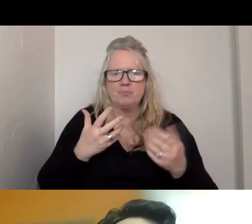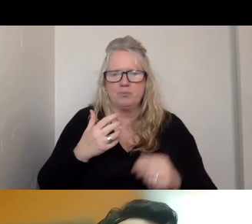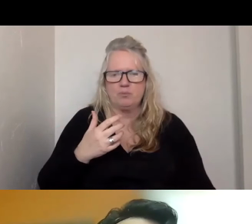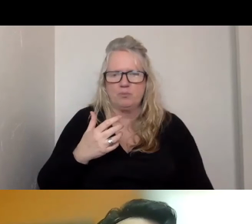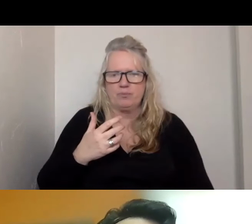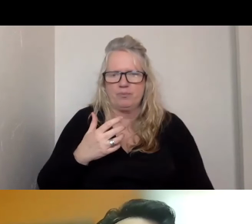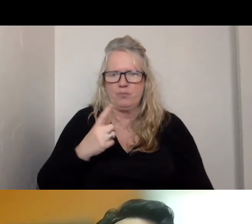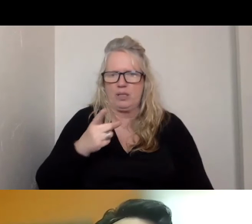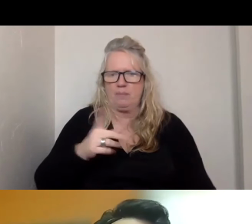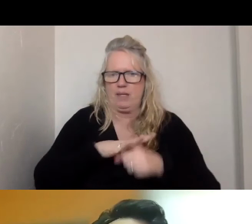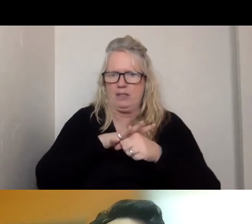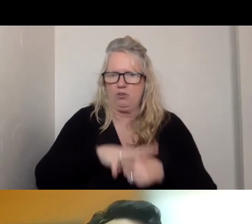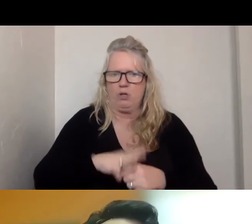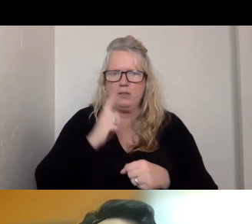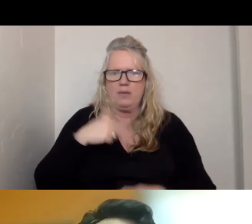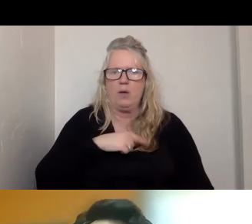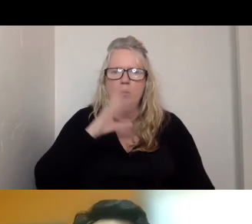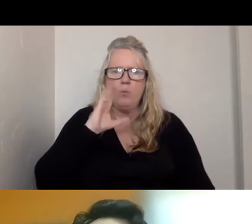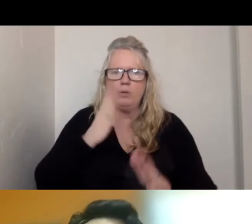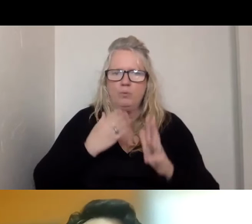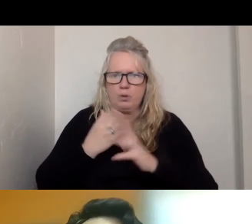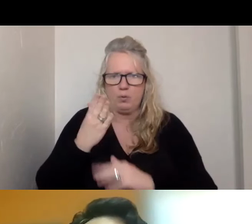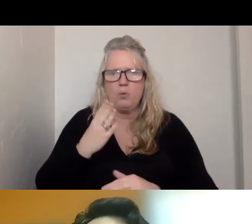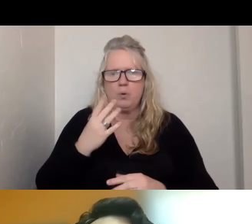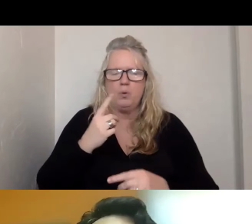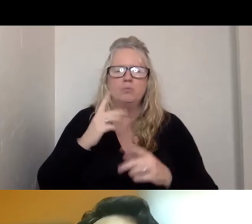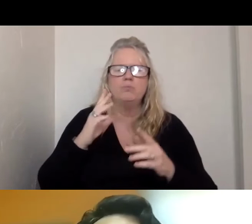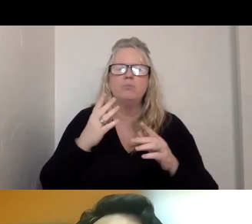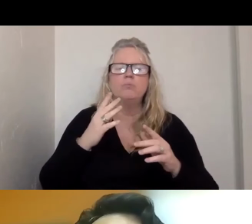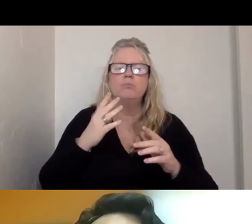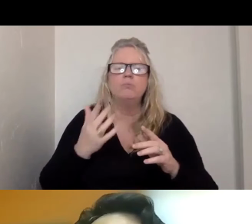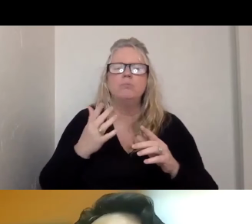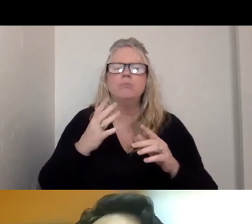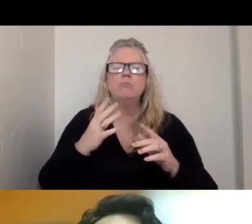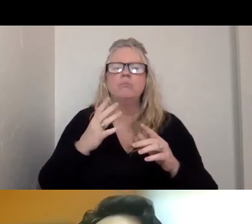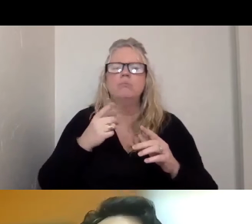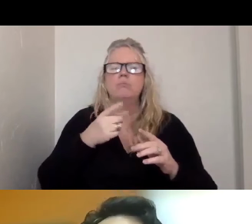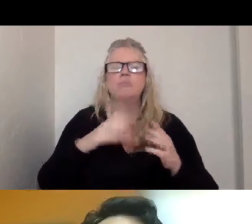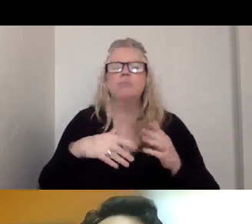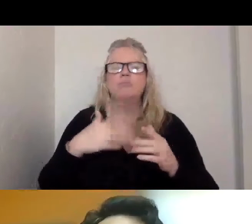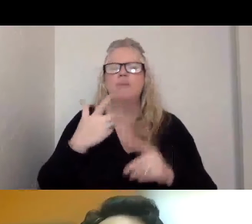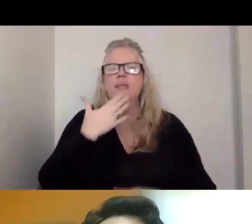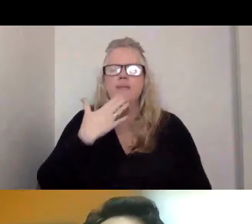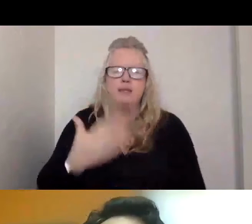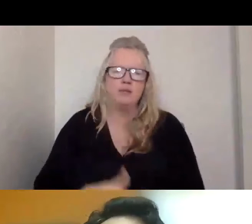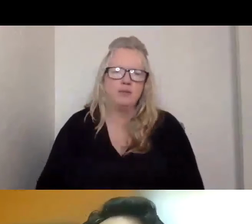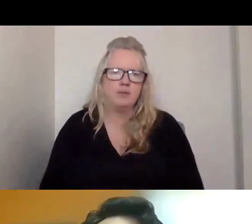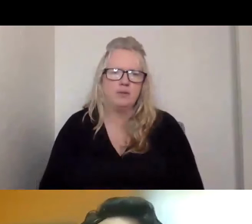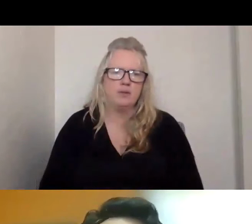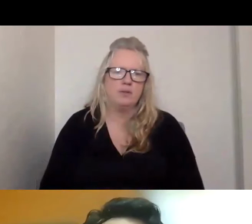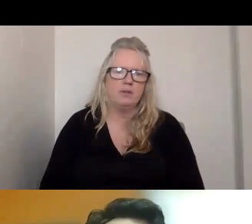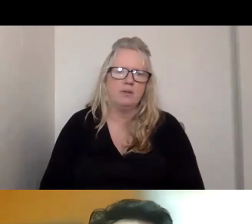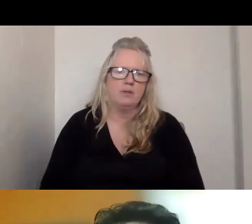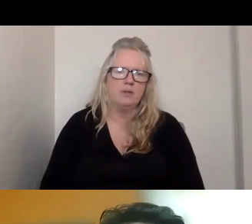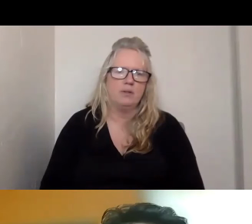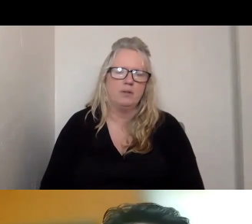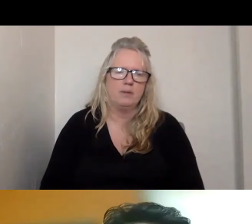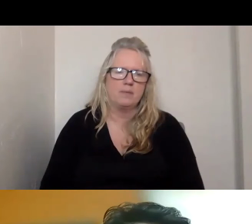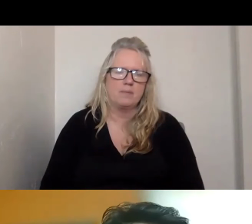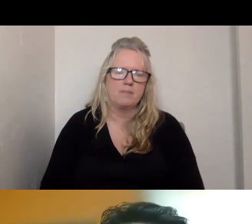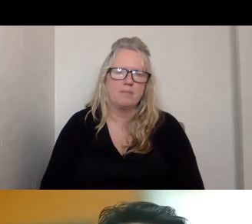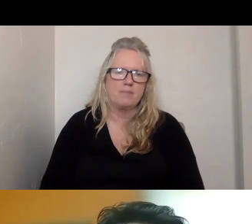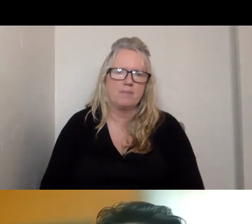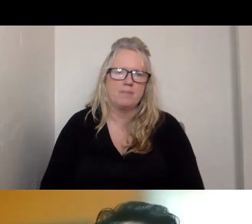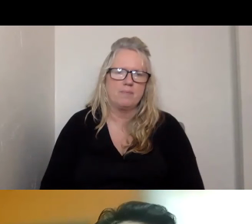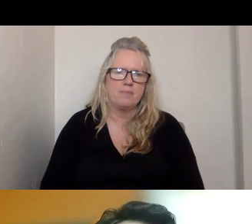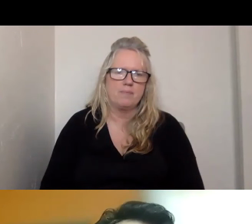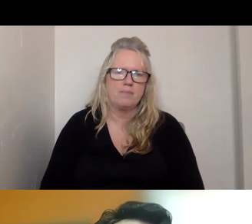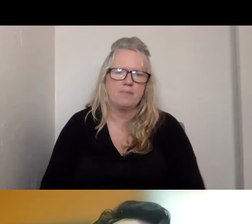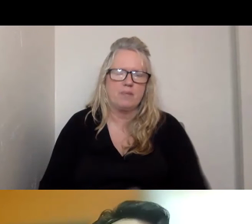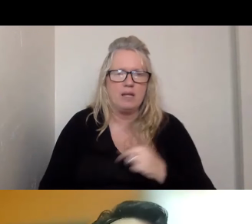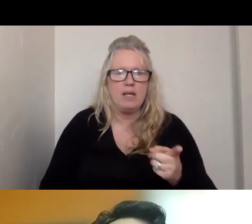WARRANTS DISTRESS. SO THAT MEANING THAT WE